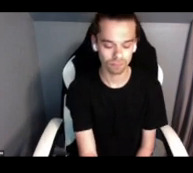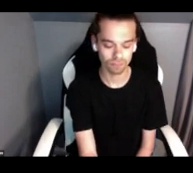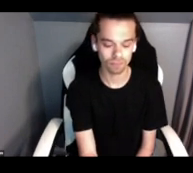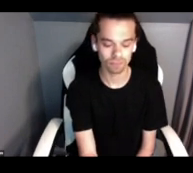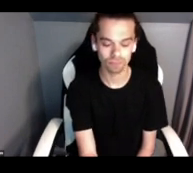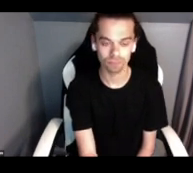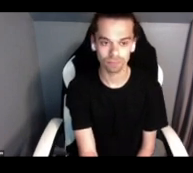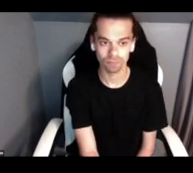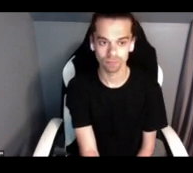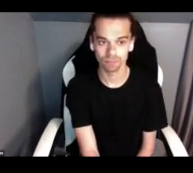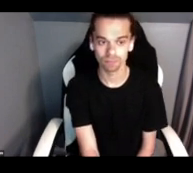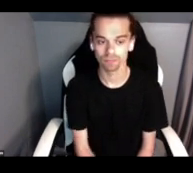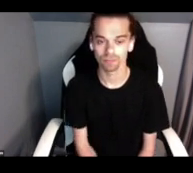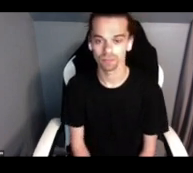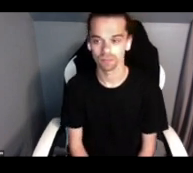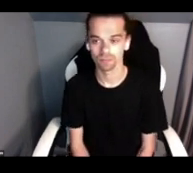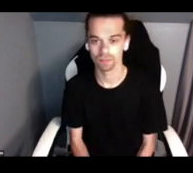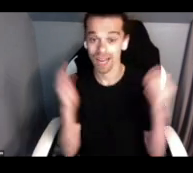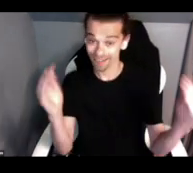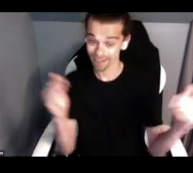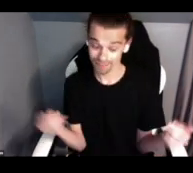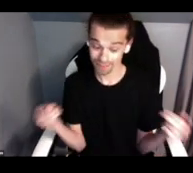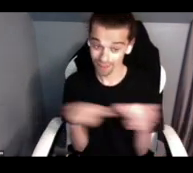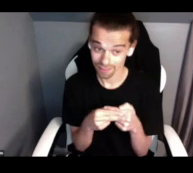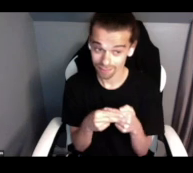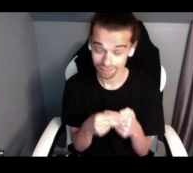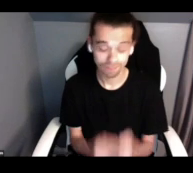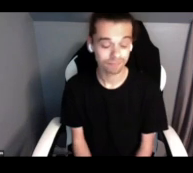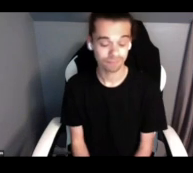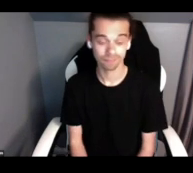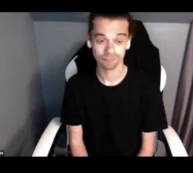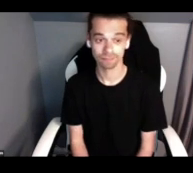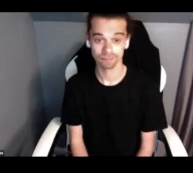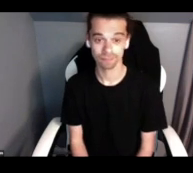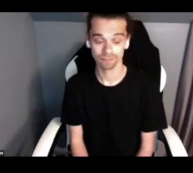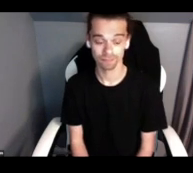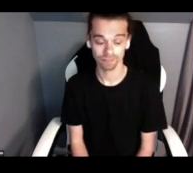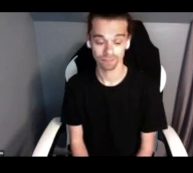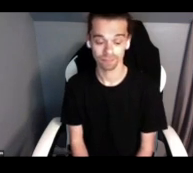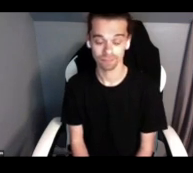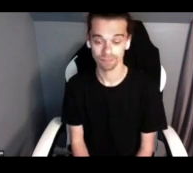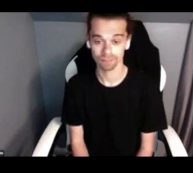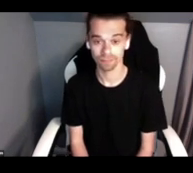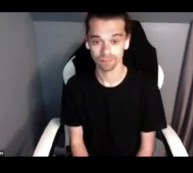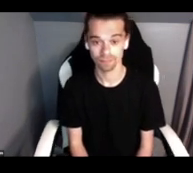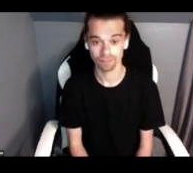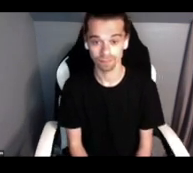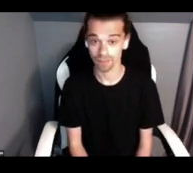Next slide, please Teresa.